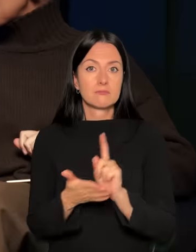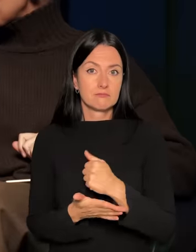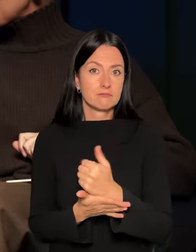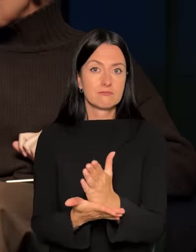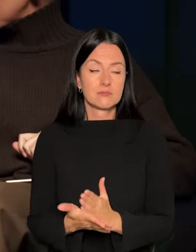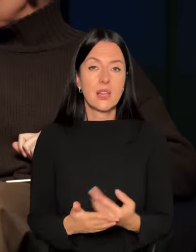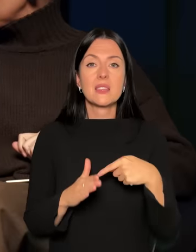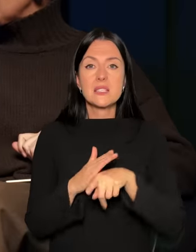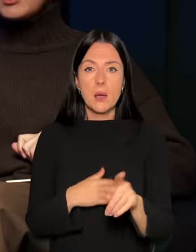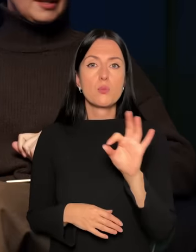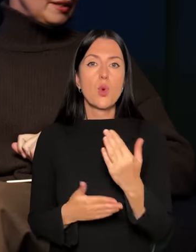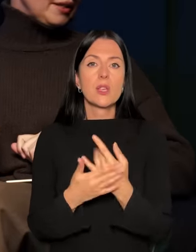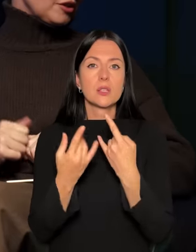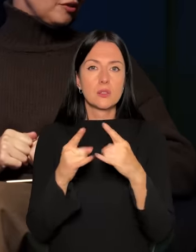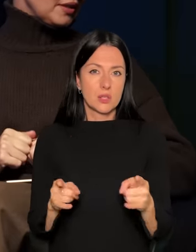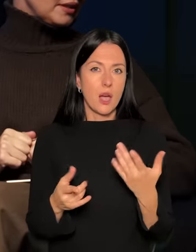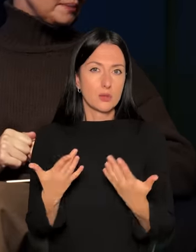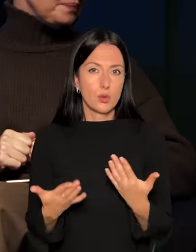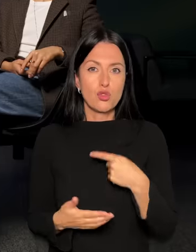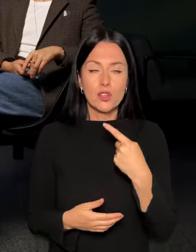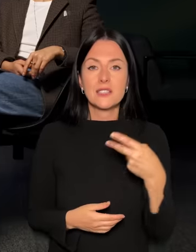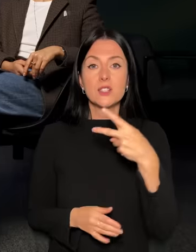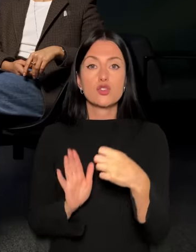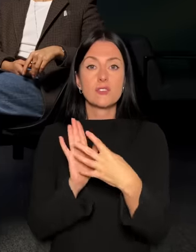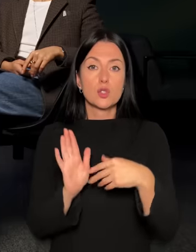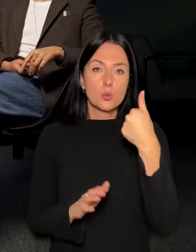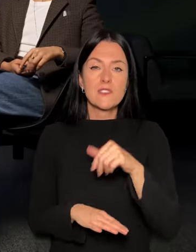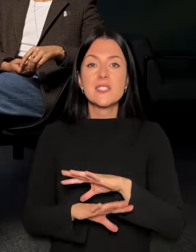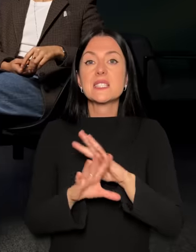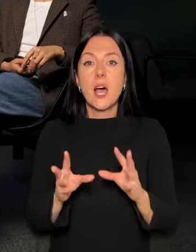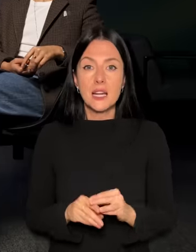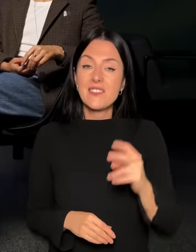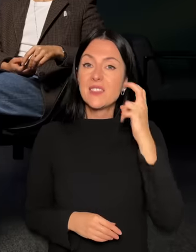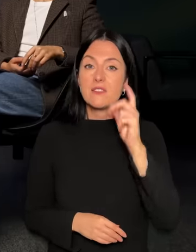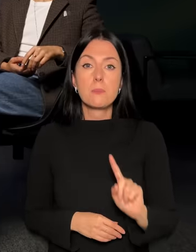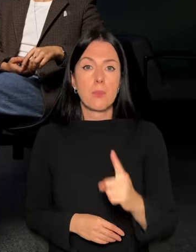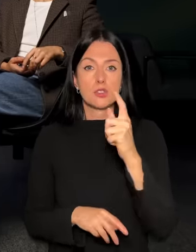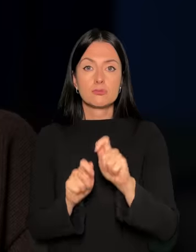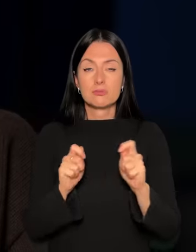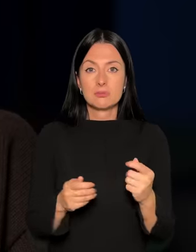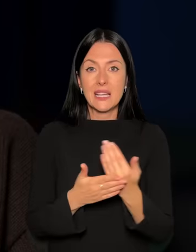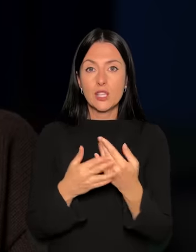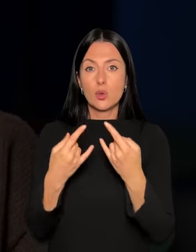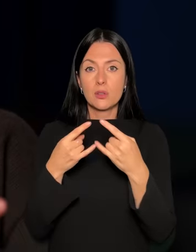The same goes for cinemas. In 2019, the first cinema